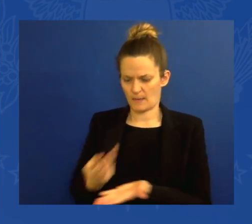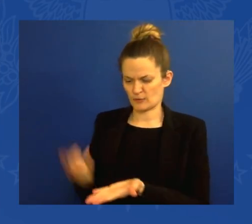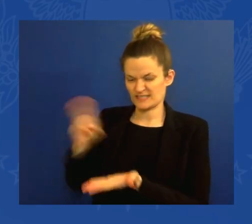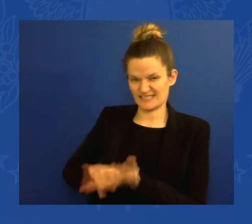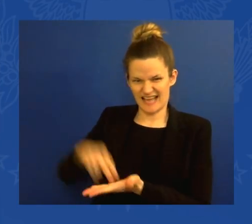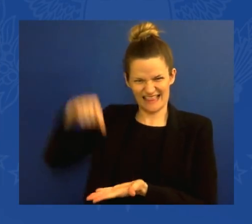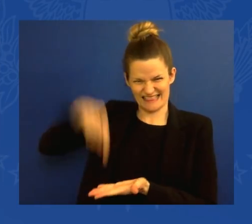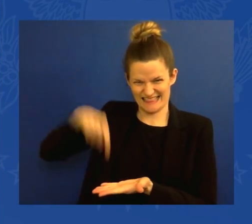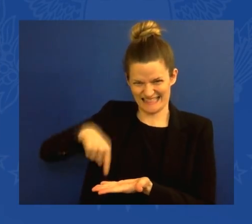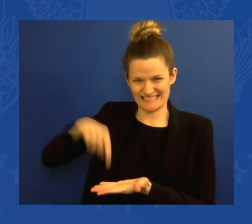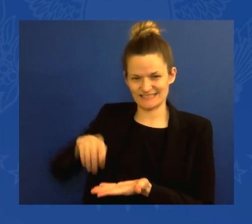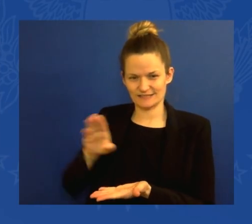And then wait up.